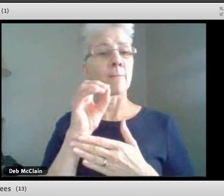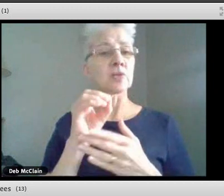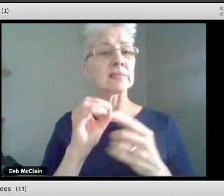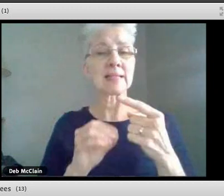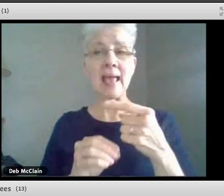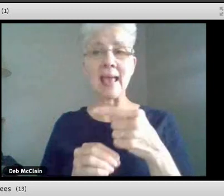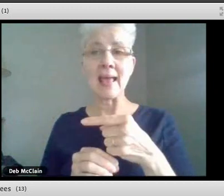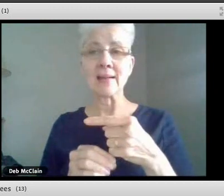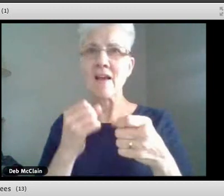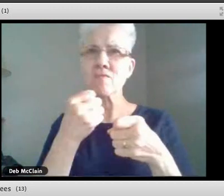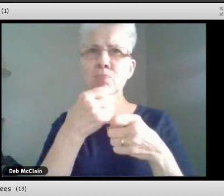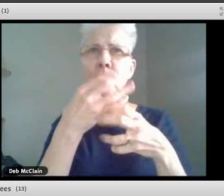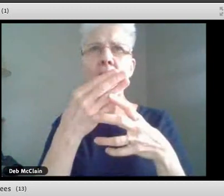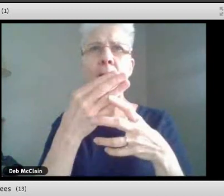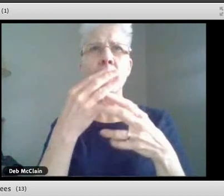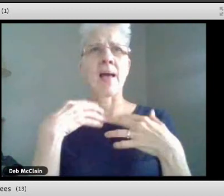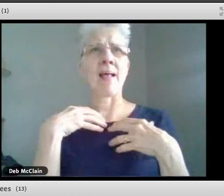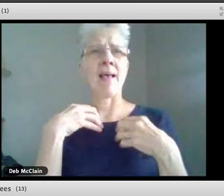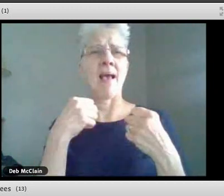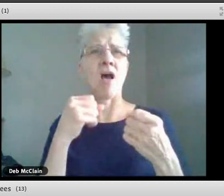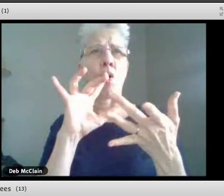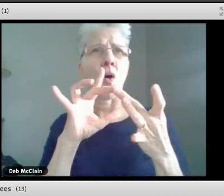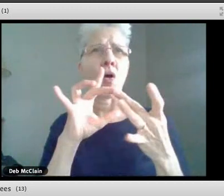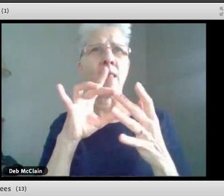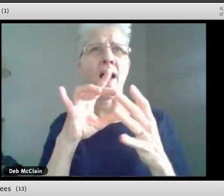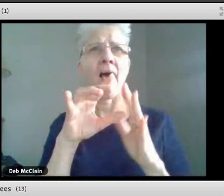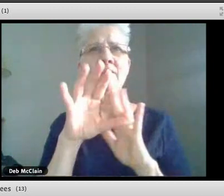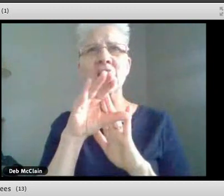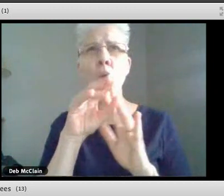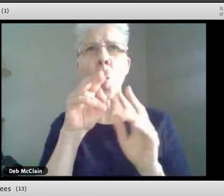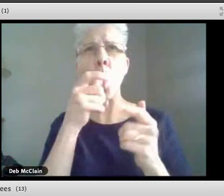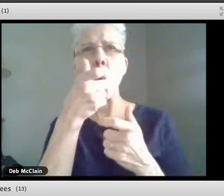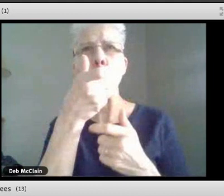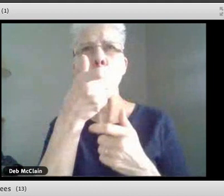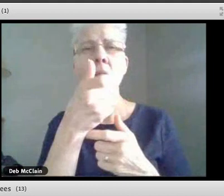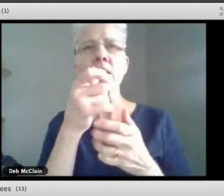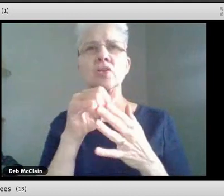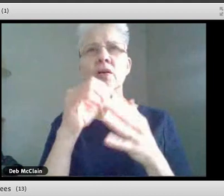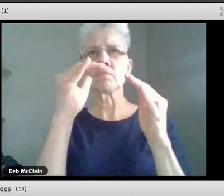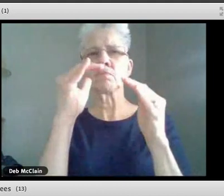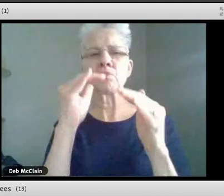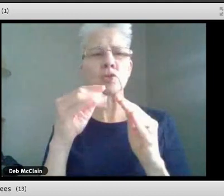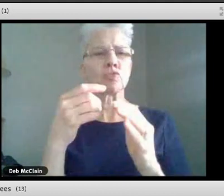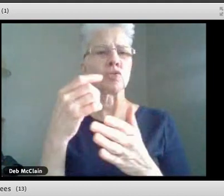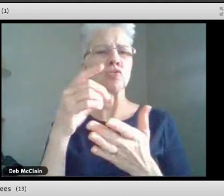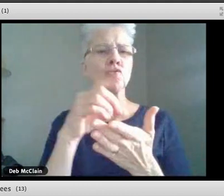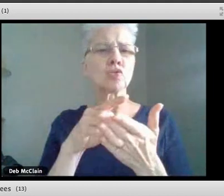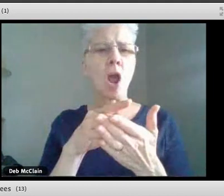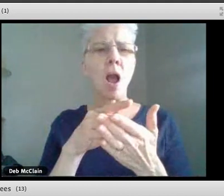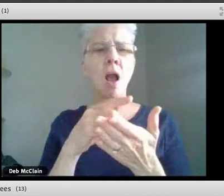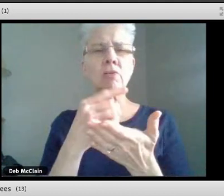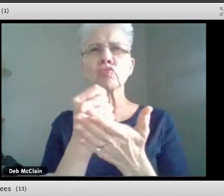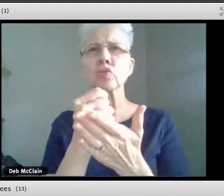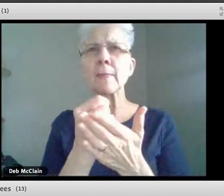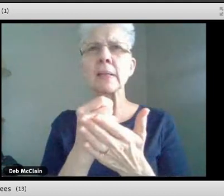about health or medical issues. You know, they have looked at drugs and treatment and doctors and different things like that, so people are out there,